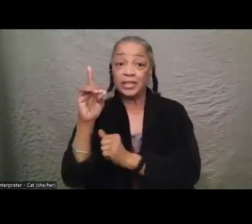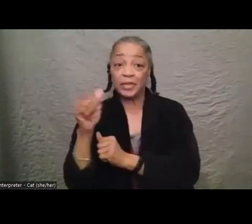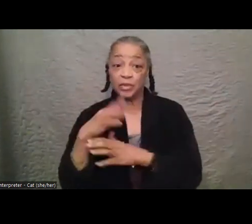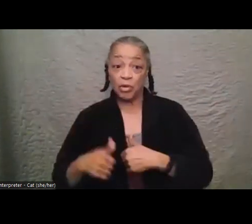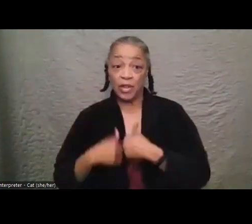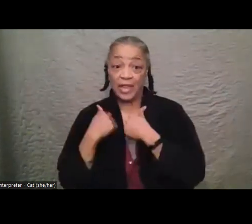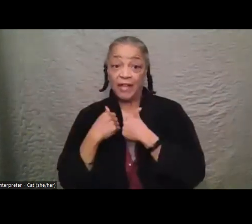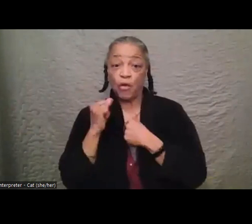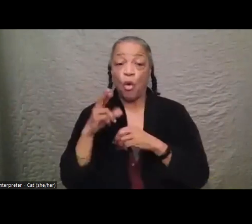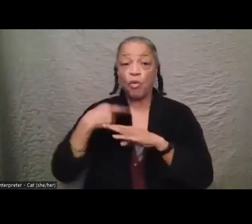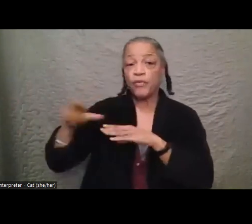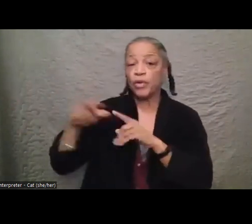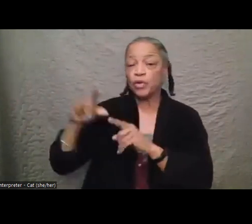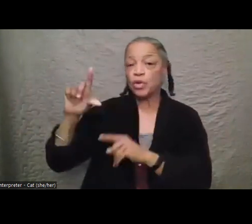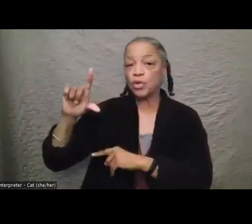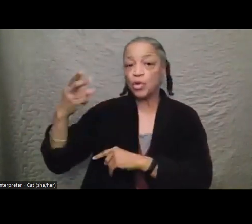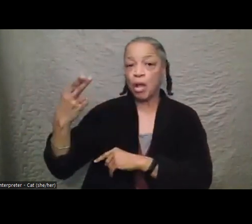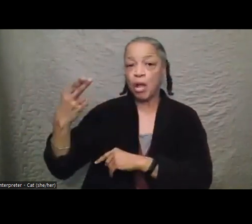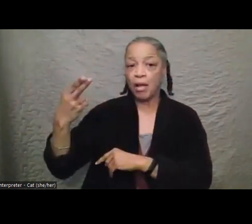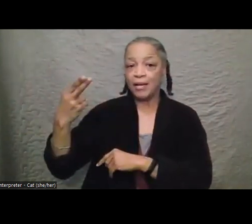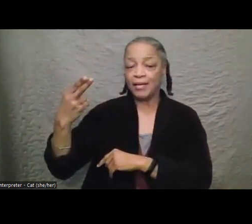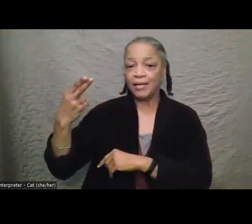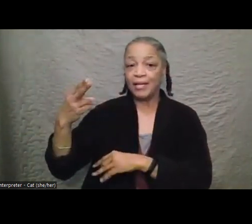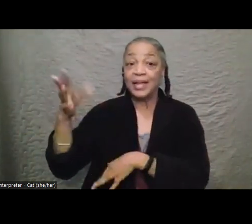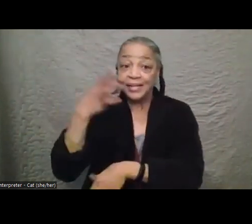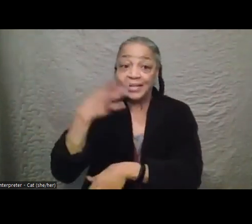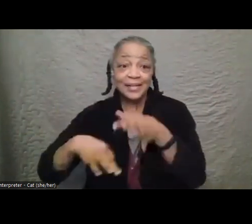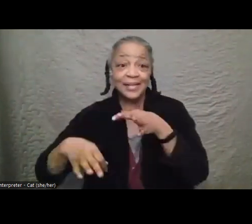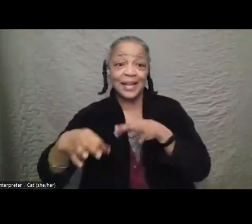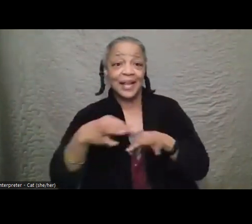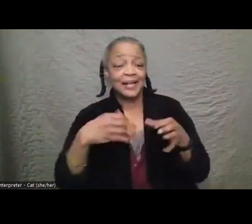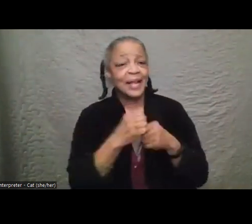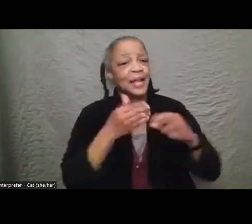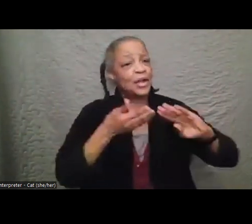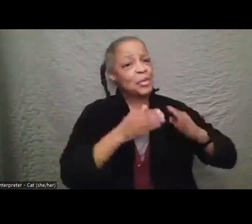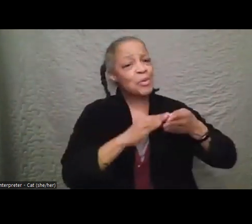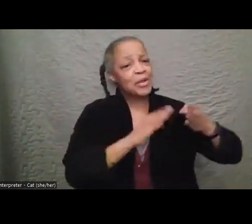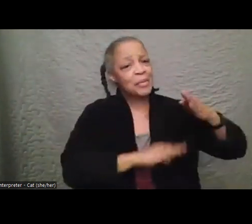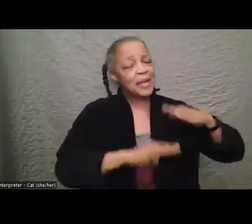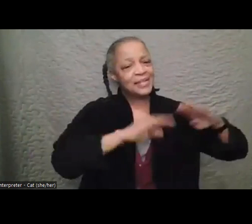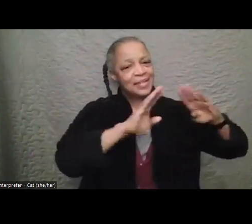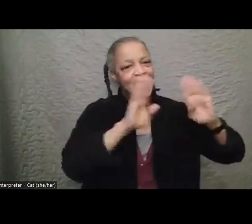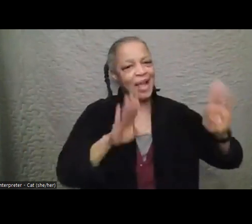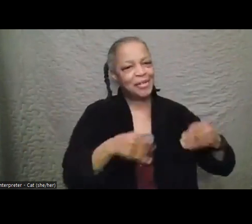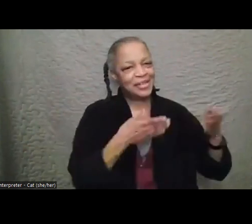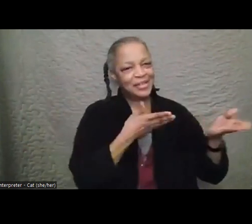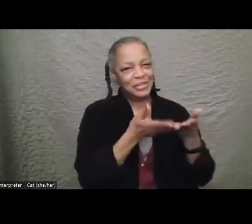to Laguna Honda to again receive community-based housing and services.